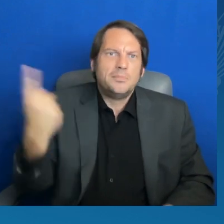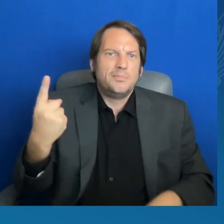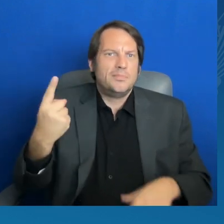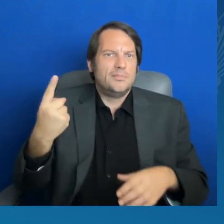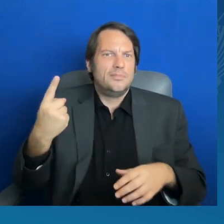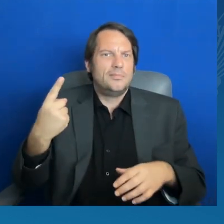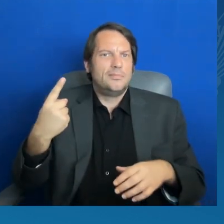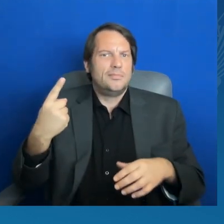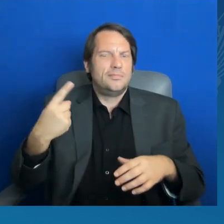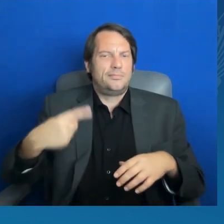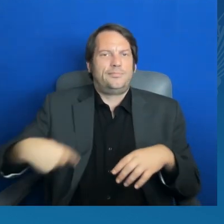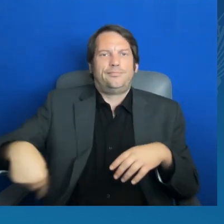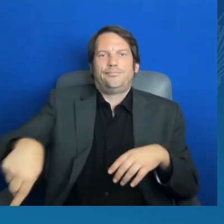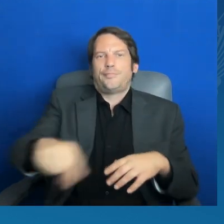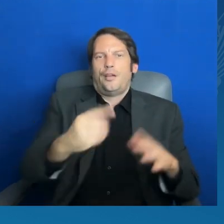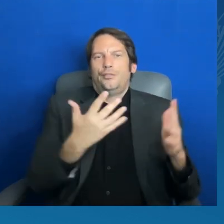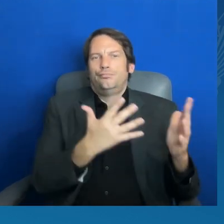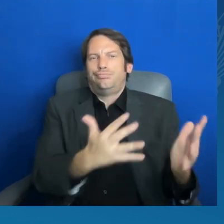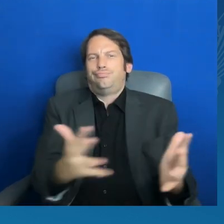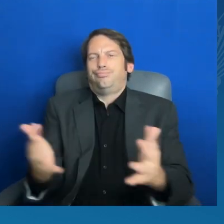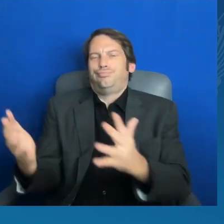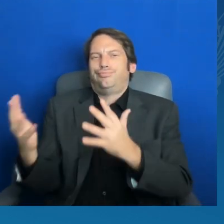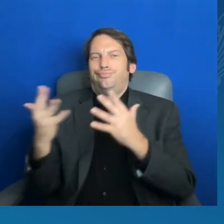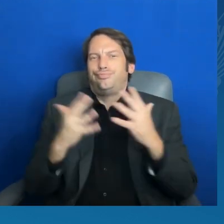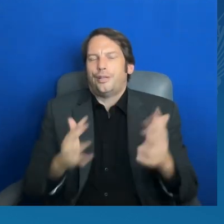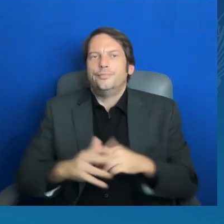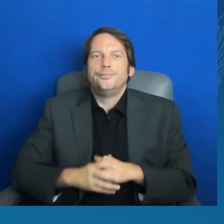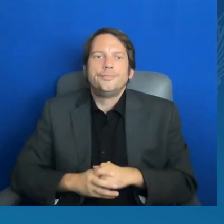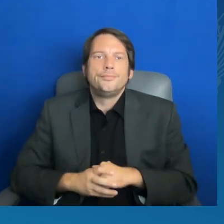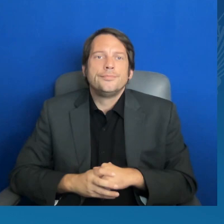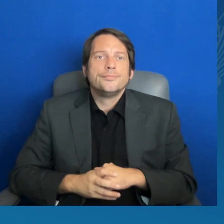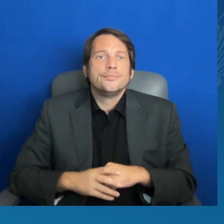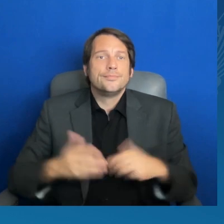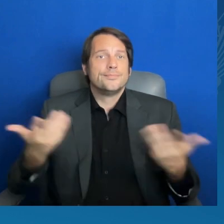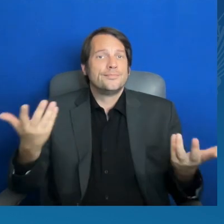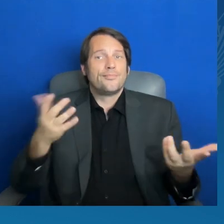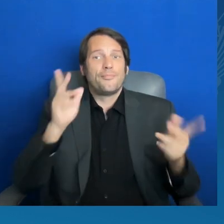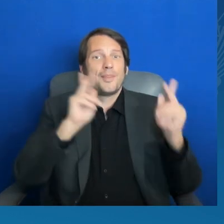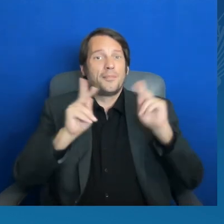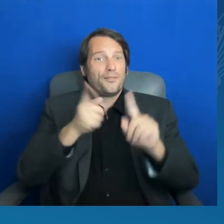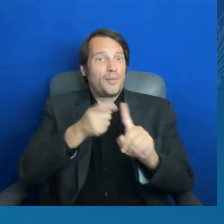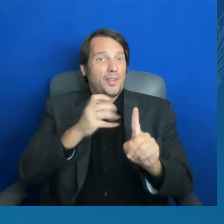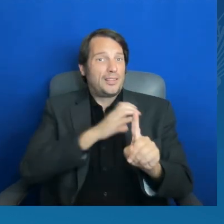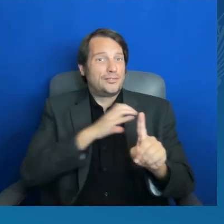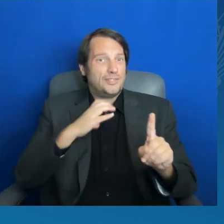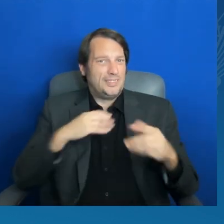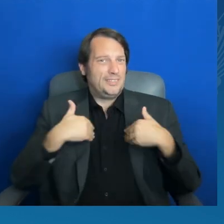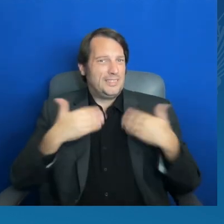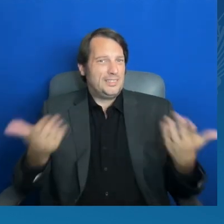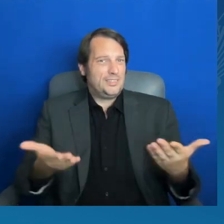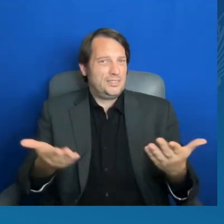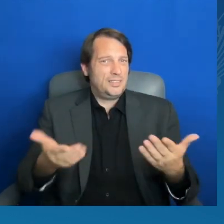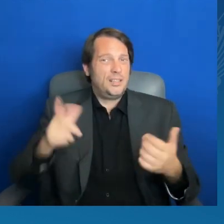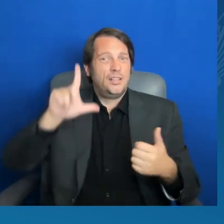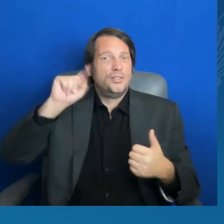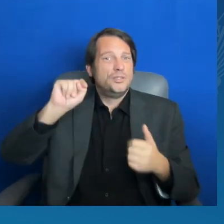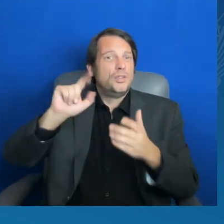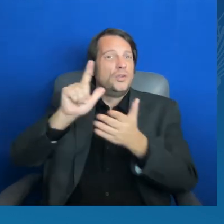the lieutenant governor, the attorney general. We even have -- Reverend Jesse Jackson is with us today. Ms. Ferrell-Zabala: Yes. The Vice President: Oh, there he is.